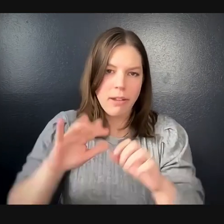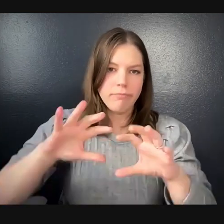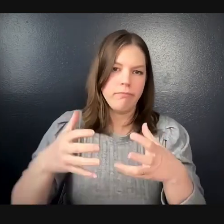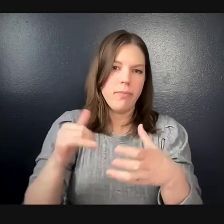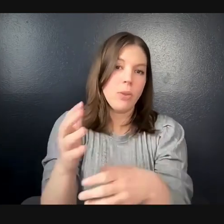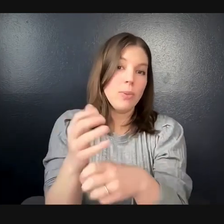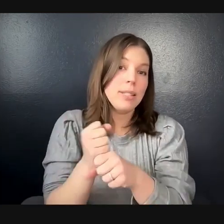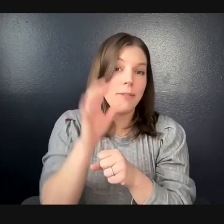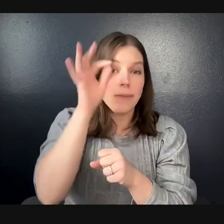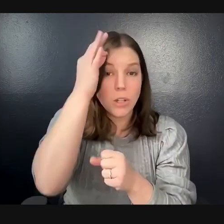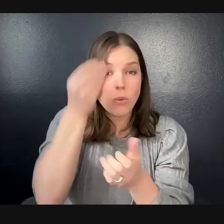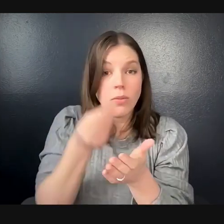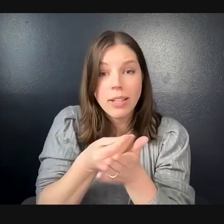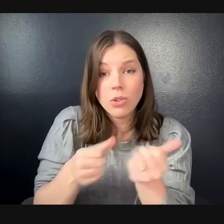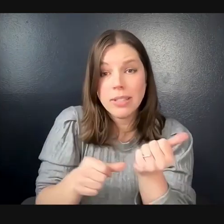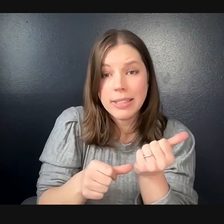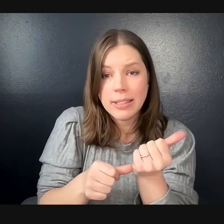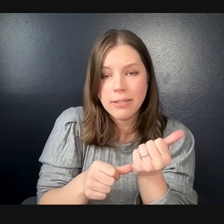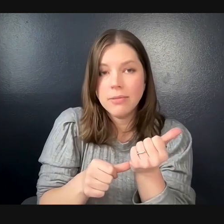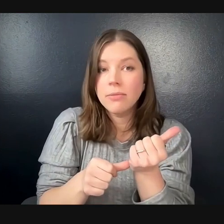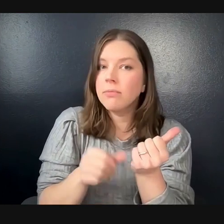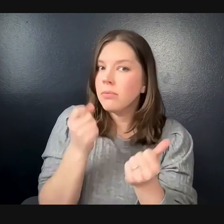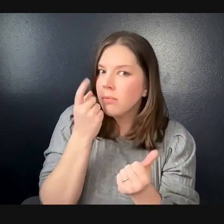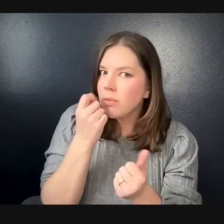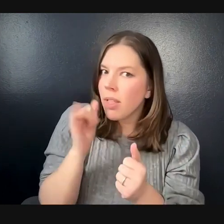by entities that receive federal financial assistance.